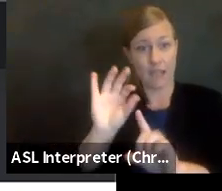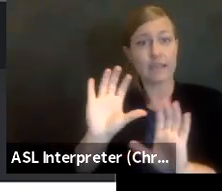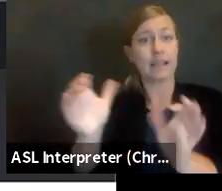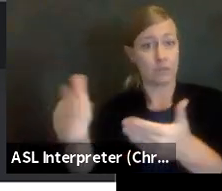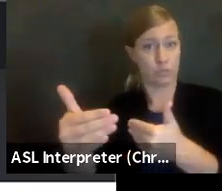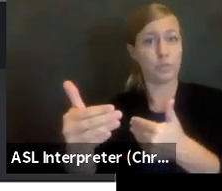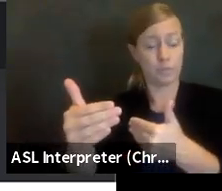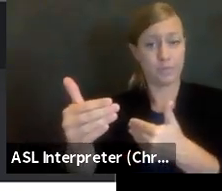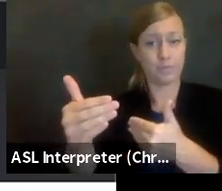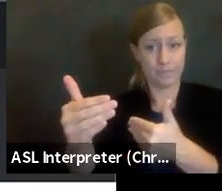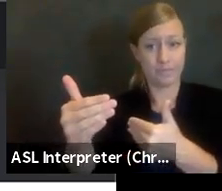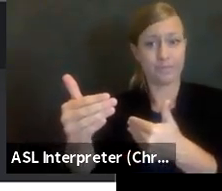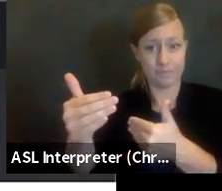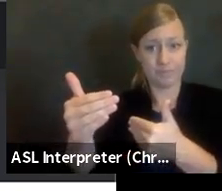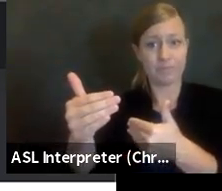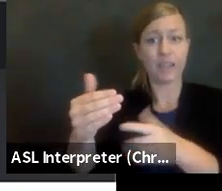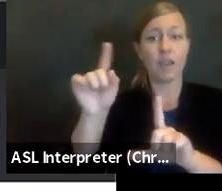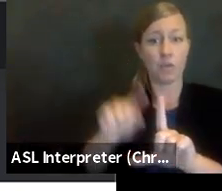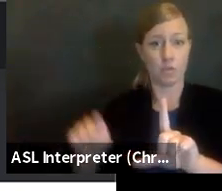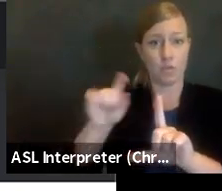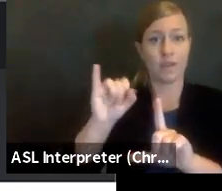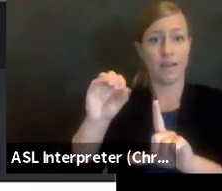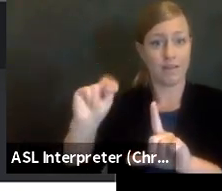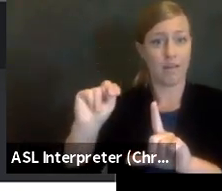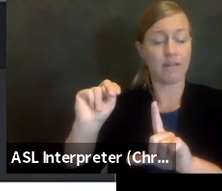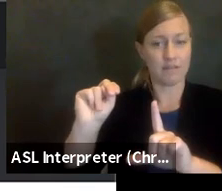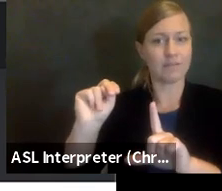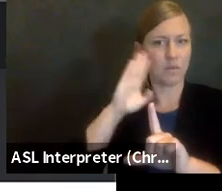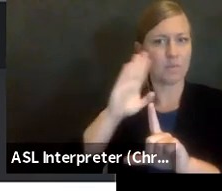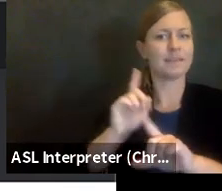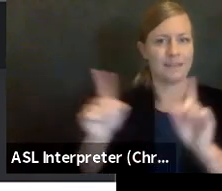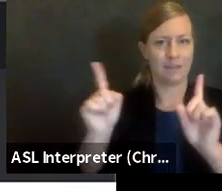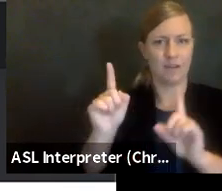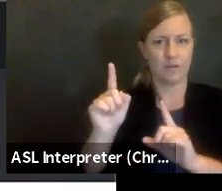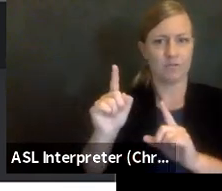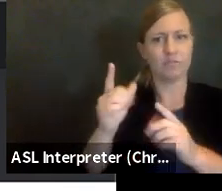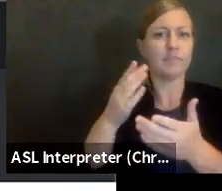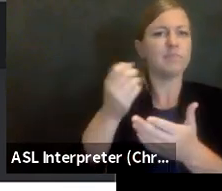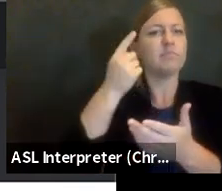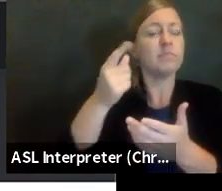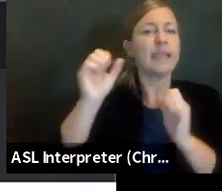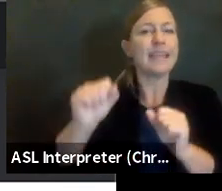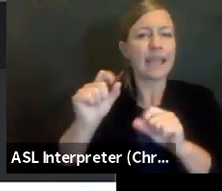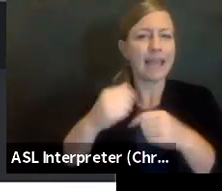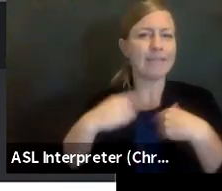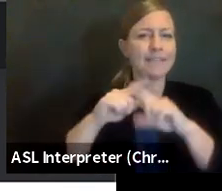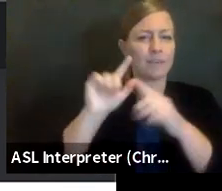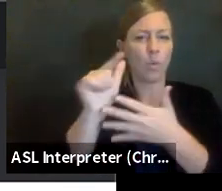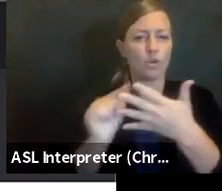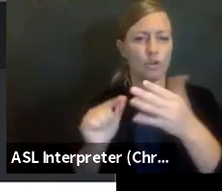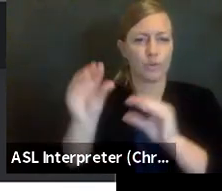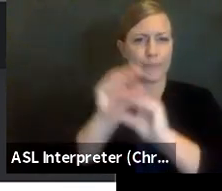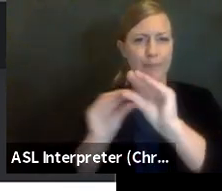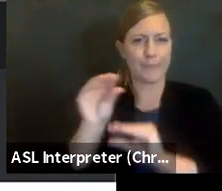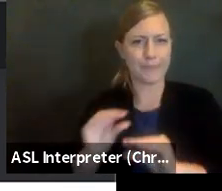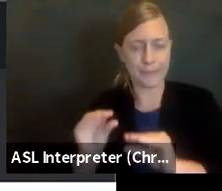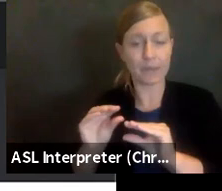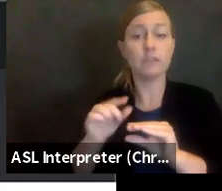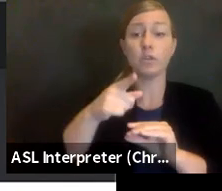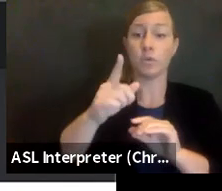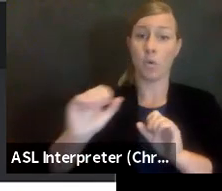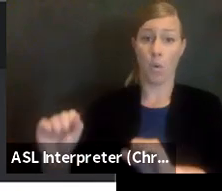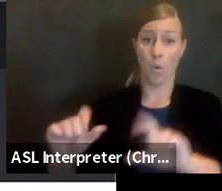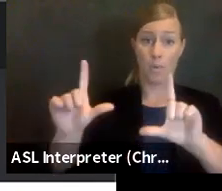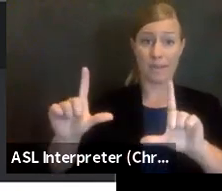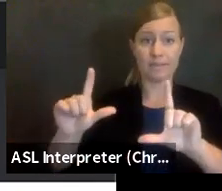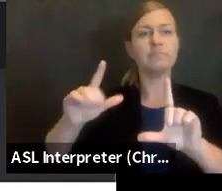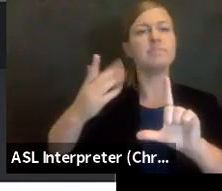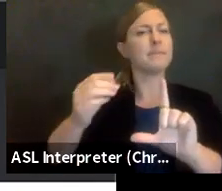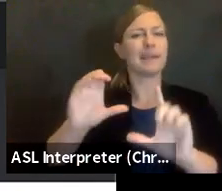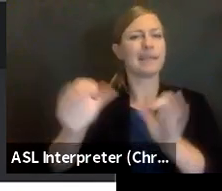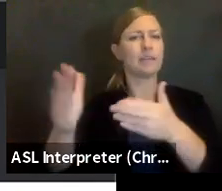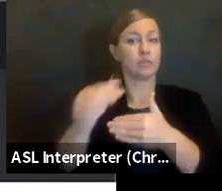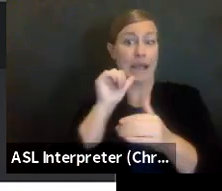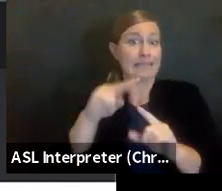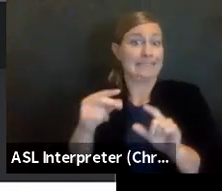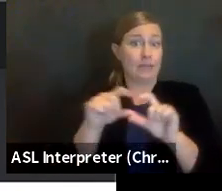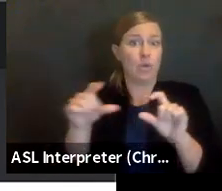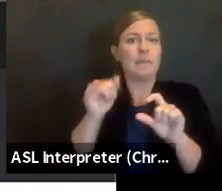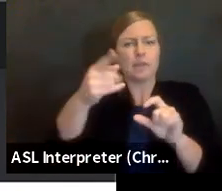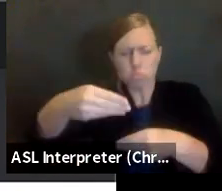ESD 112 - Katherine Livick: And these icons may be in a different order for you and that's okay. They actually can be moved around. So if you open yours up and Classroom isn't right there on that second row, don't panic. Might be down farther.